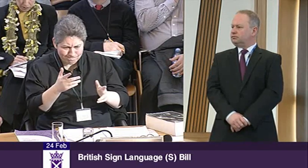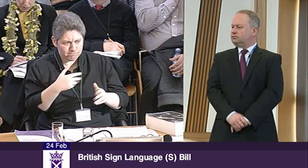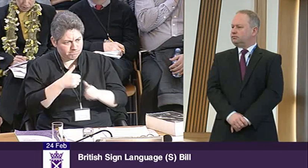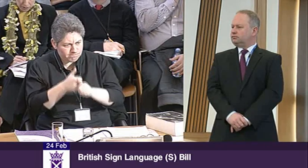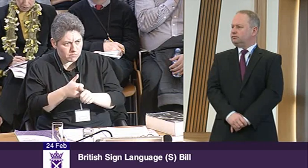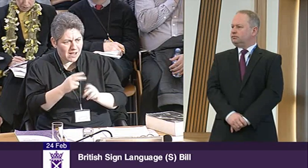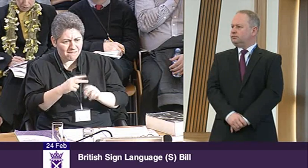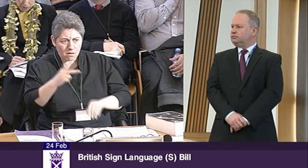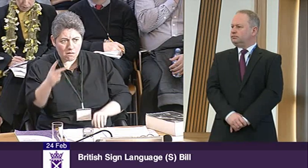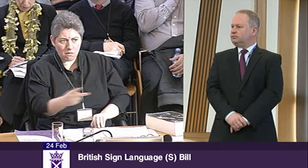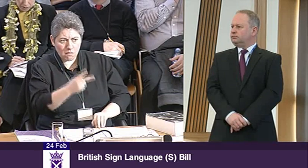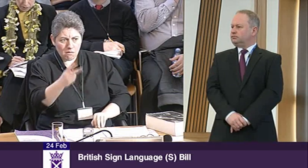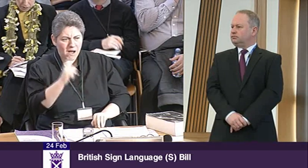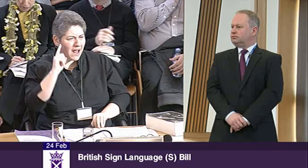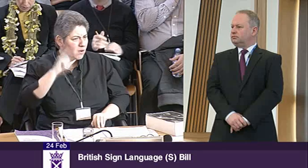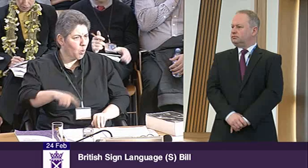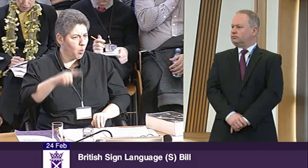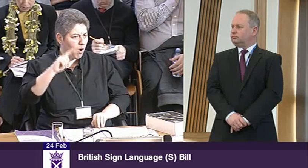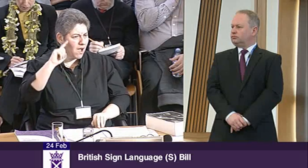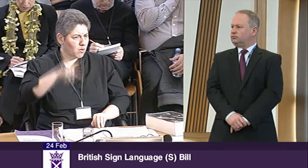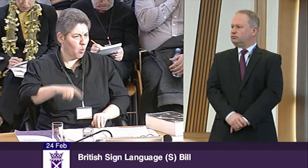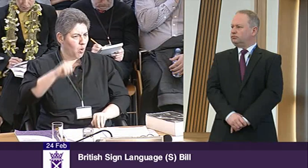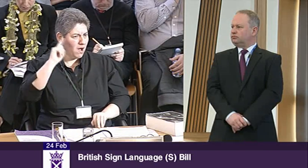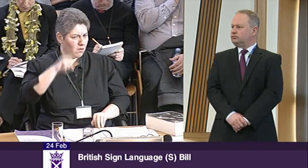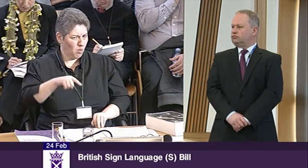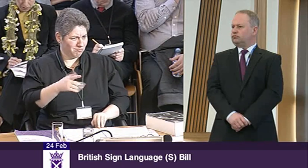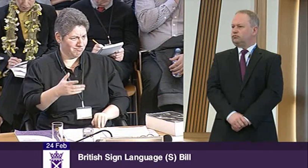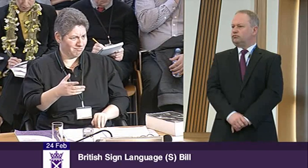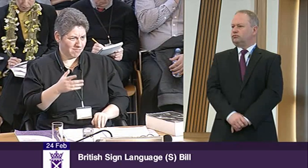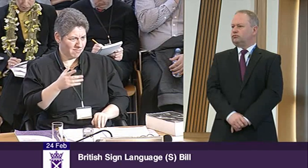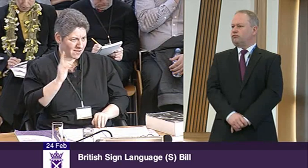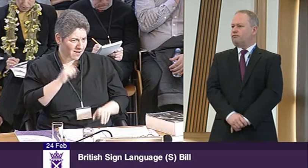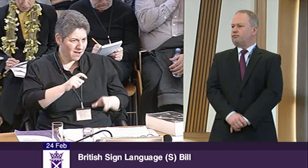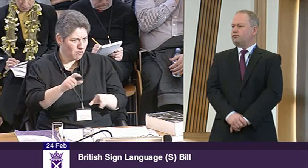problems so that we are looking at a positive way forward when issues are identified. Only